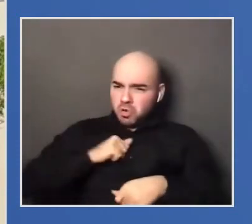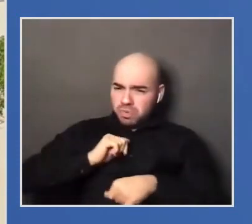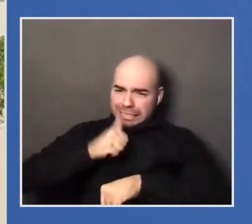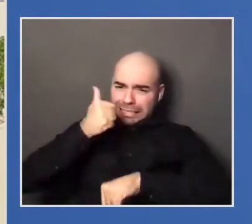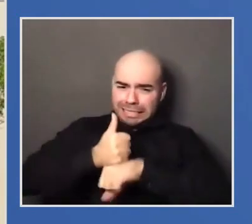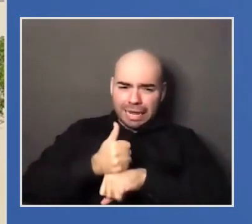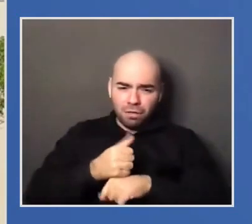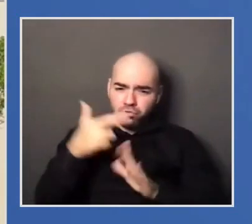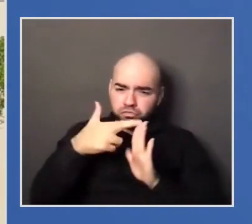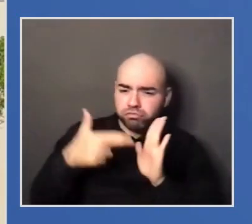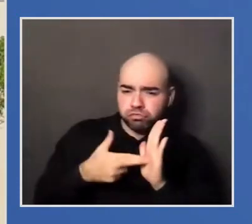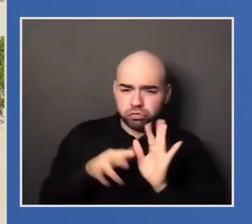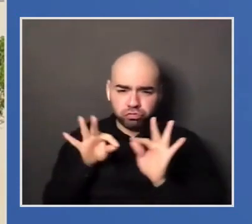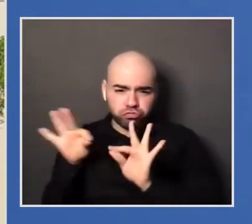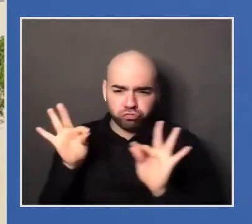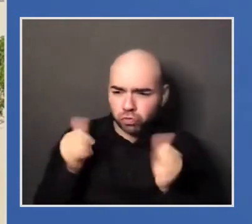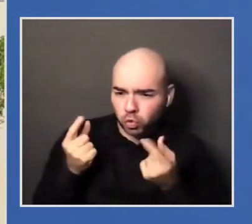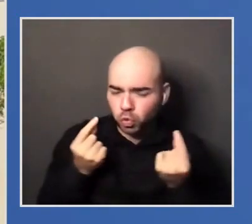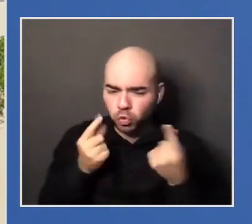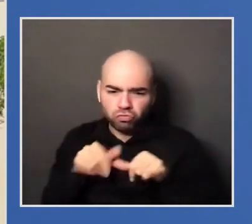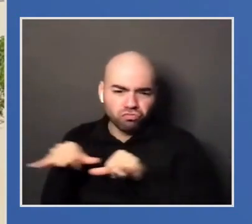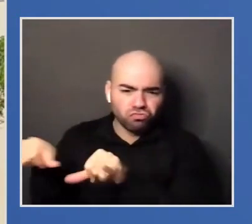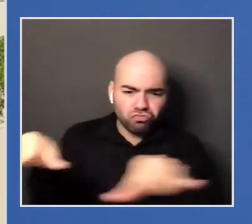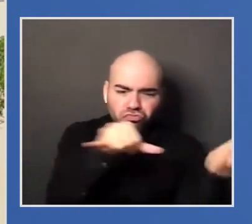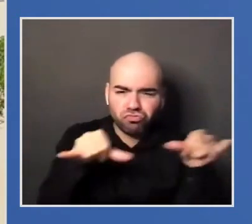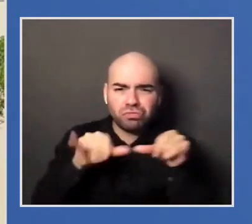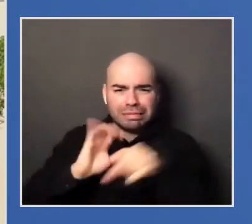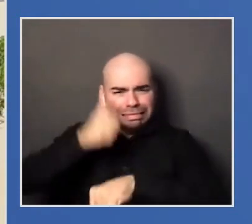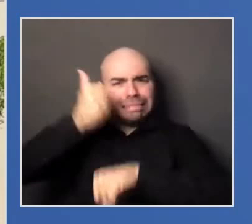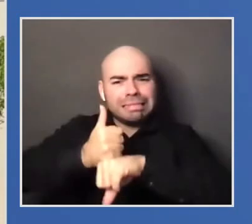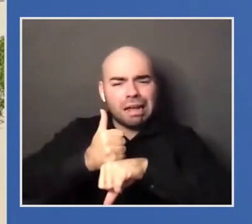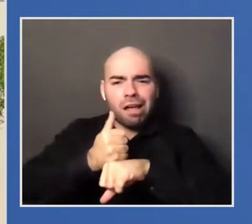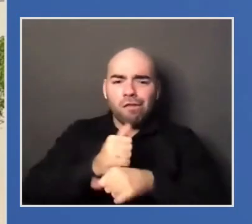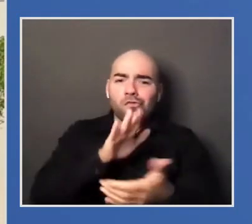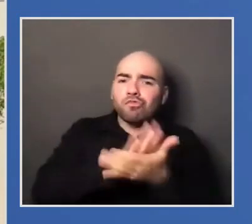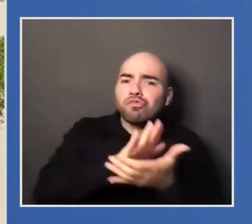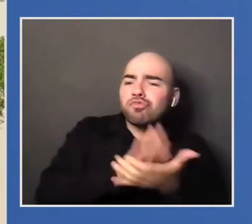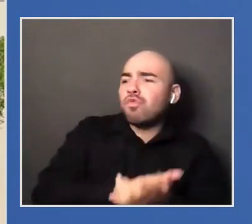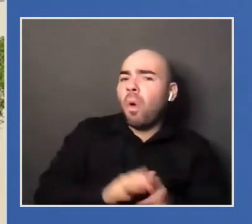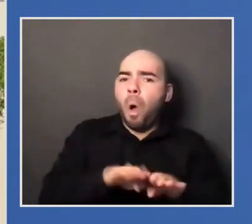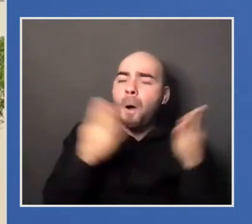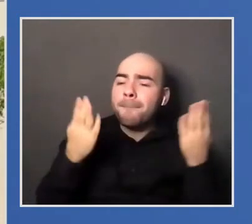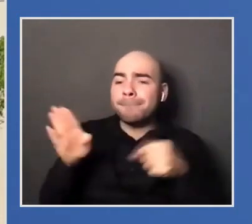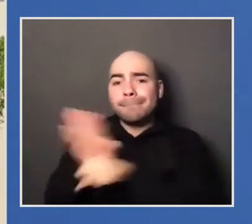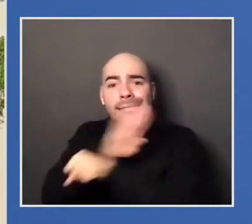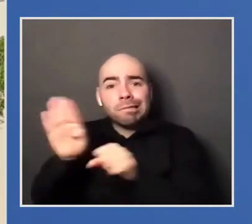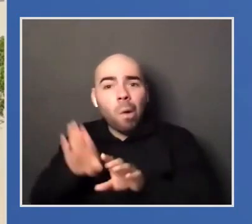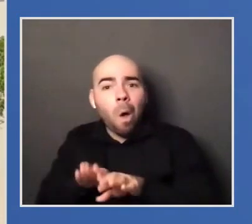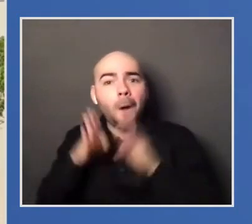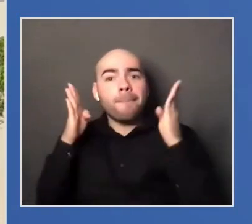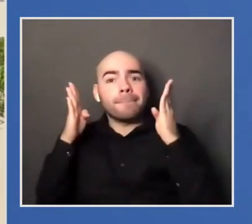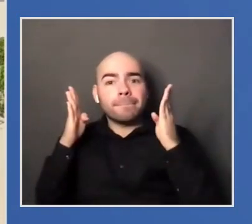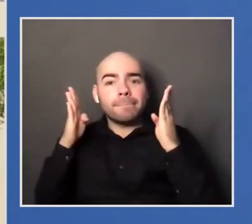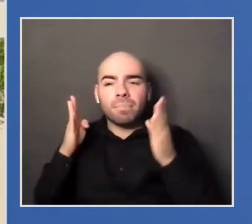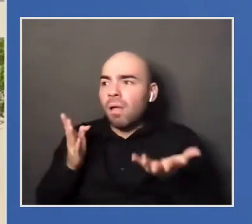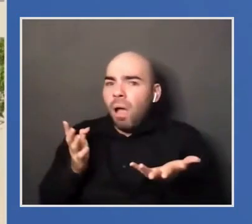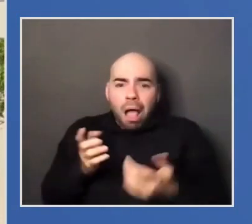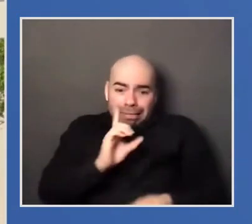TO RESTORING RATIONALITY IN THE CLIMATE. I WILL NEVER FORGET WHAT